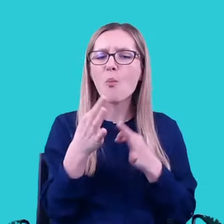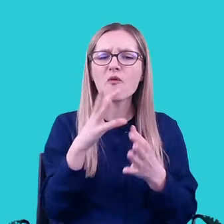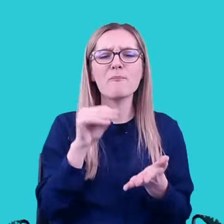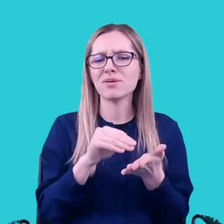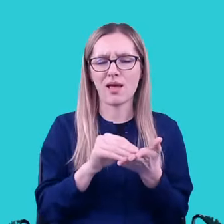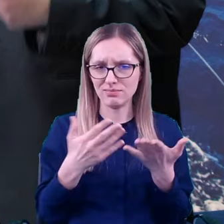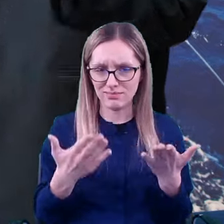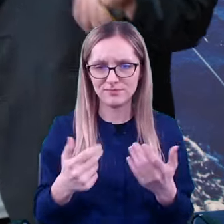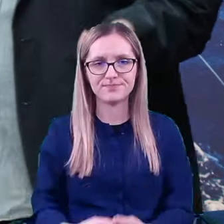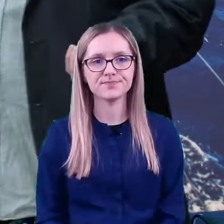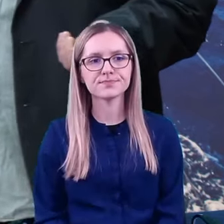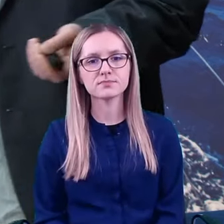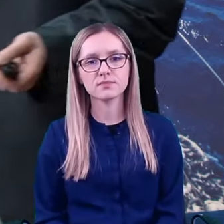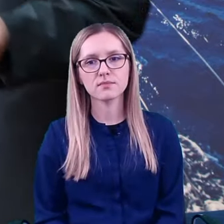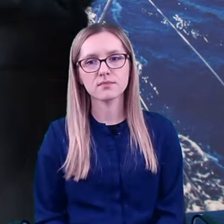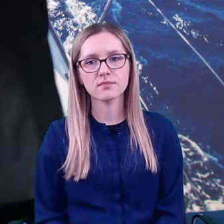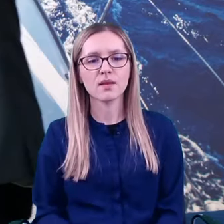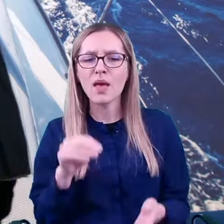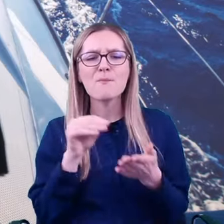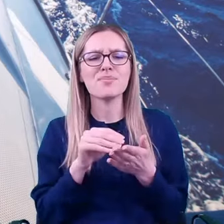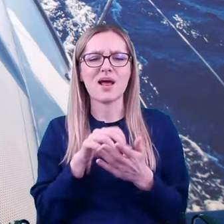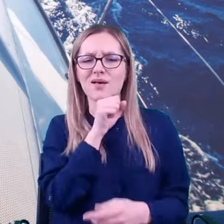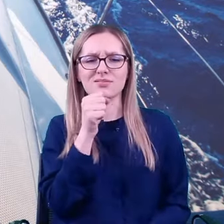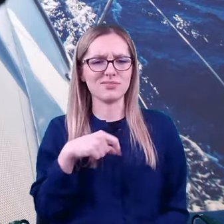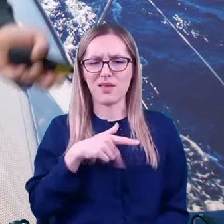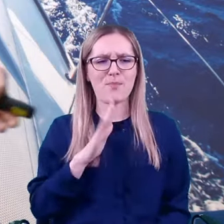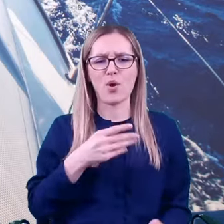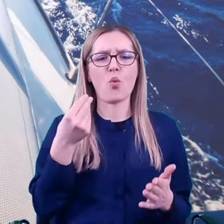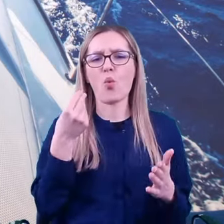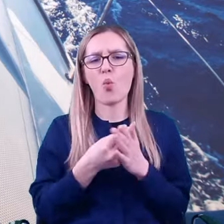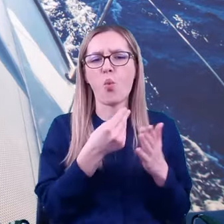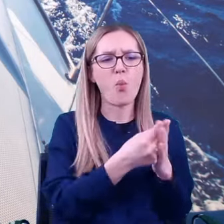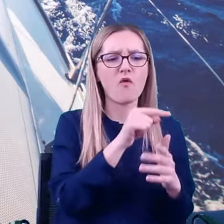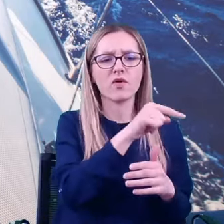In practice, no one will buy electrodes and the membrane separately.